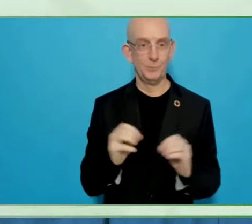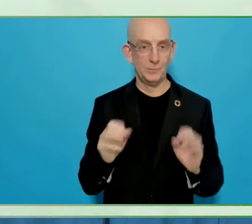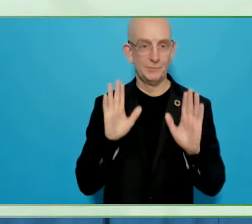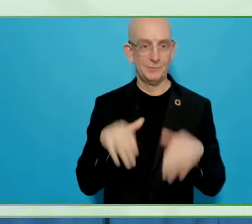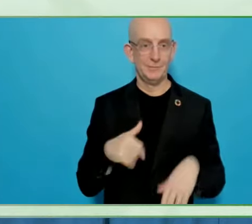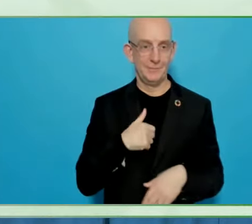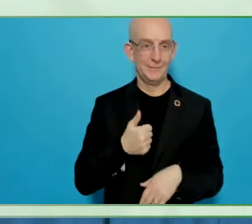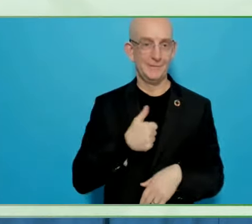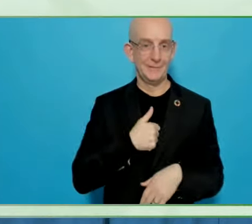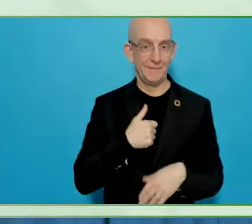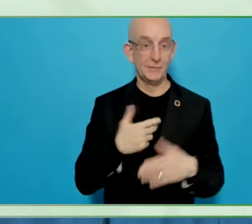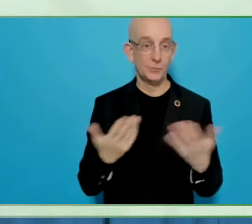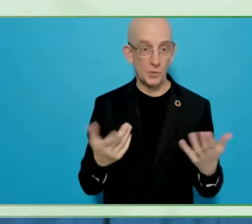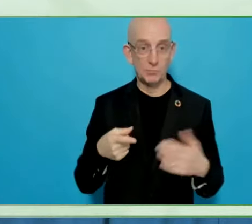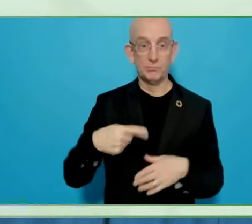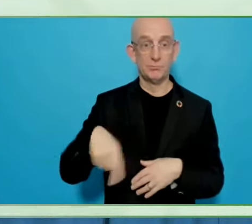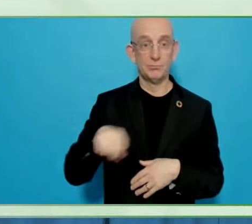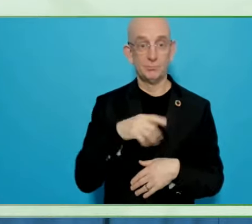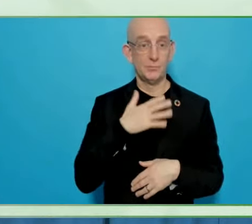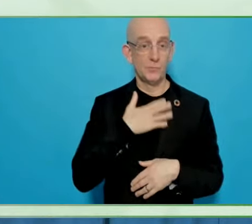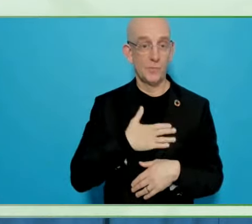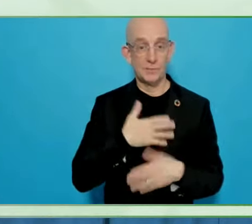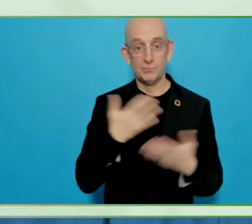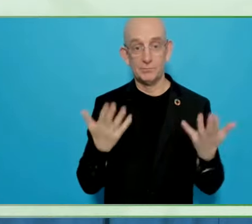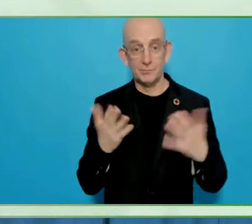No questions?